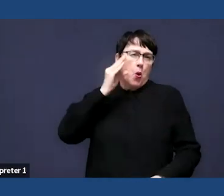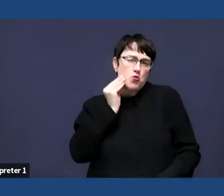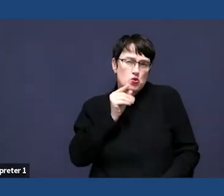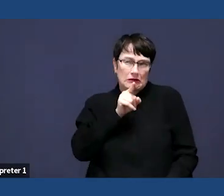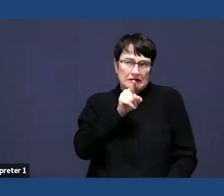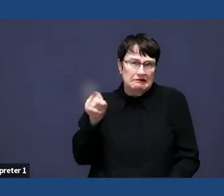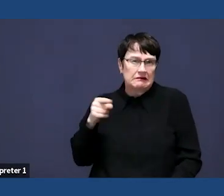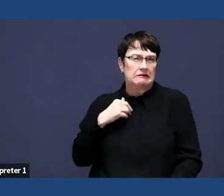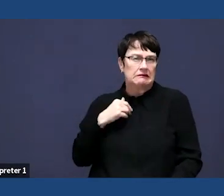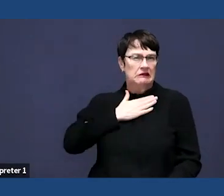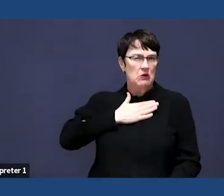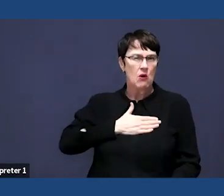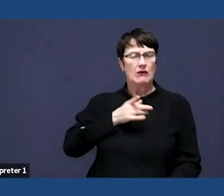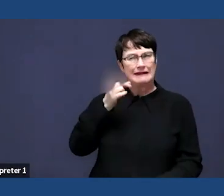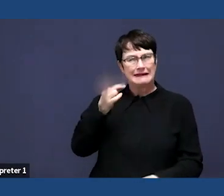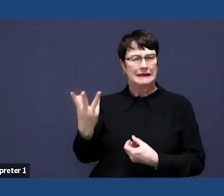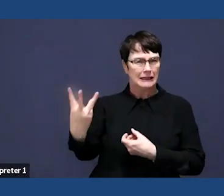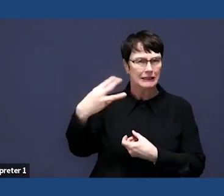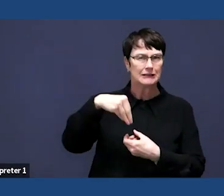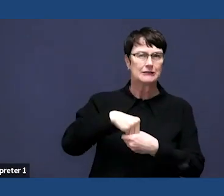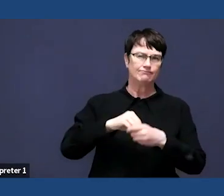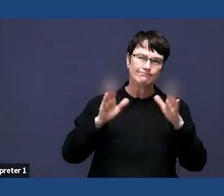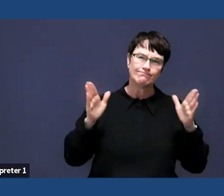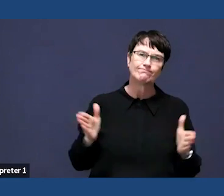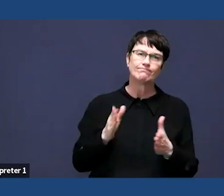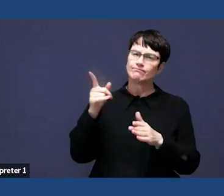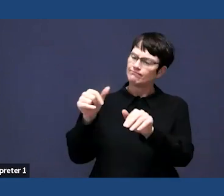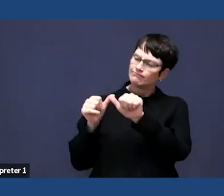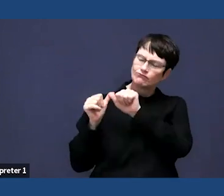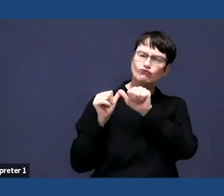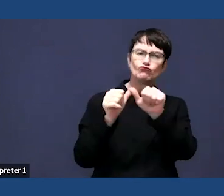We celebrate the participation of Civil Society in the private sector.